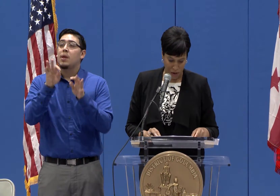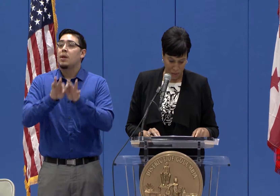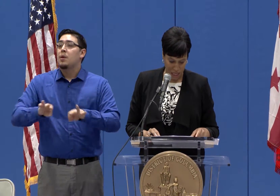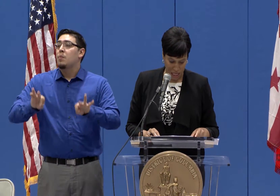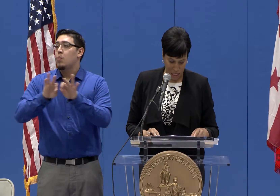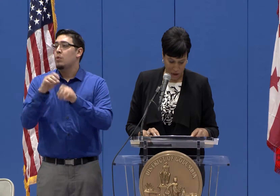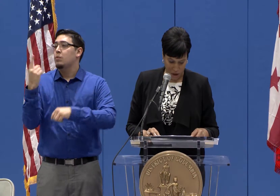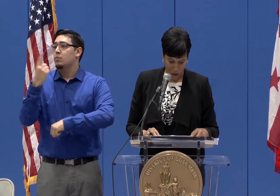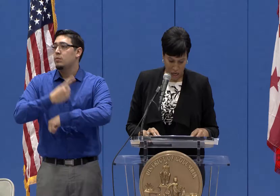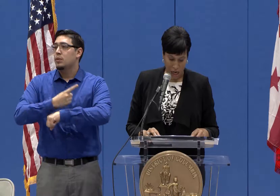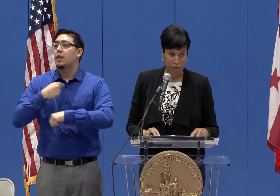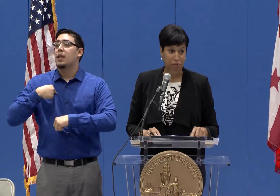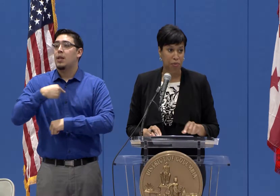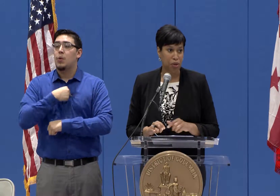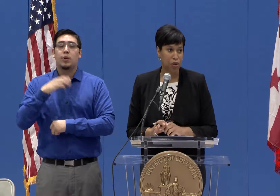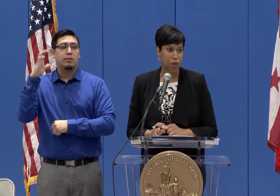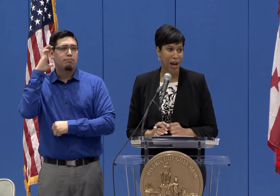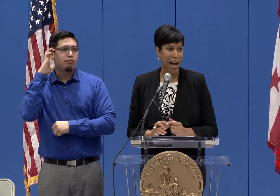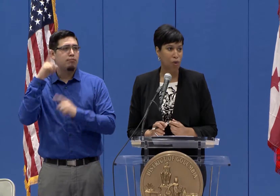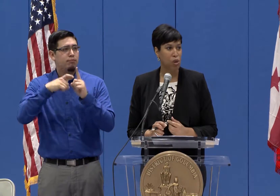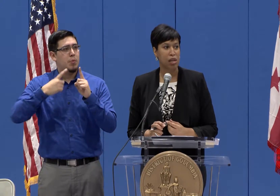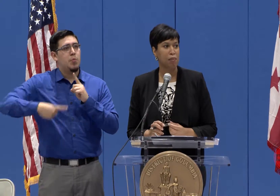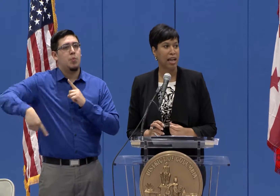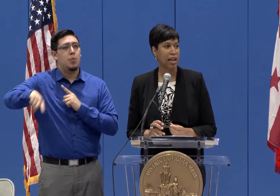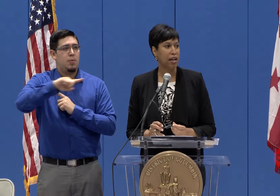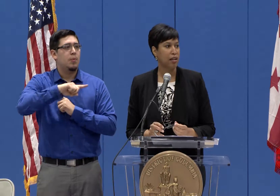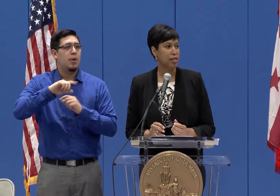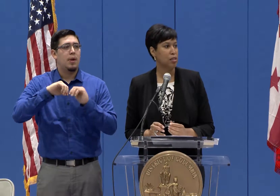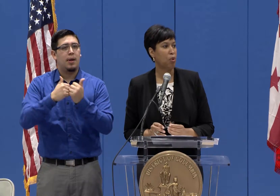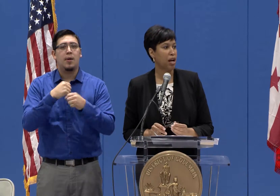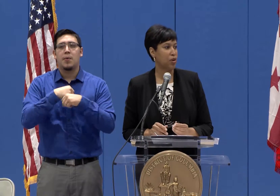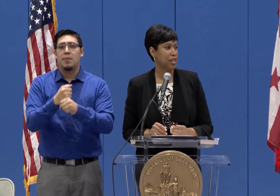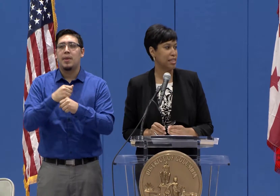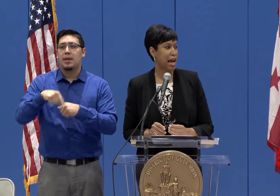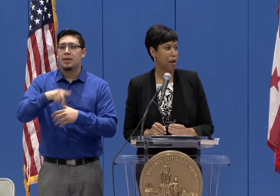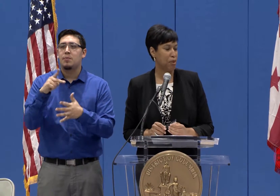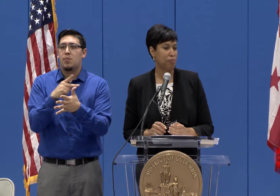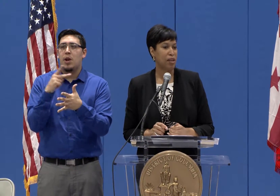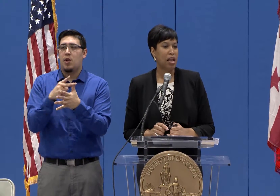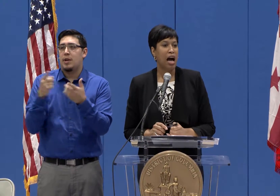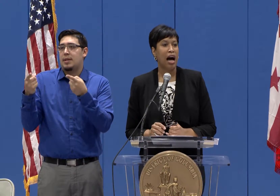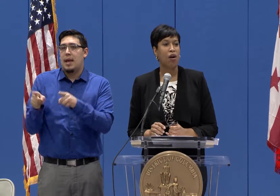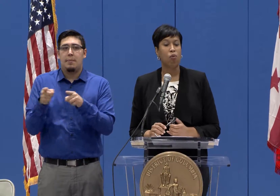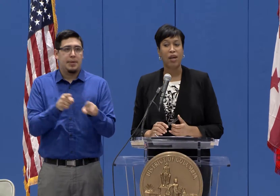THAT WE HEAR FROM YOU HOW WE MAKE THESE PRIORITIES HAPPEN.